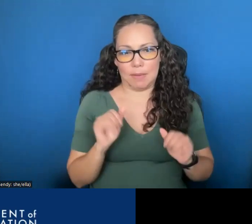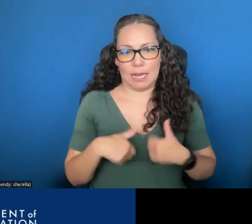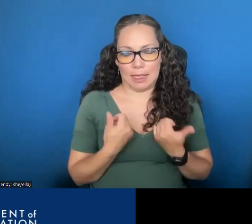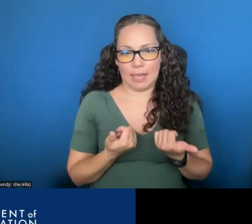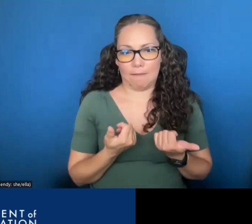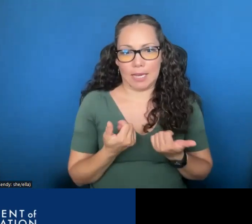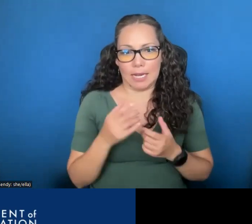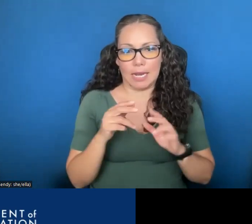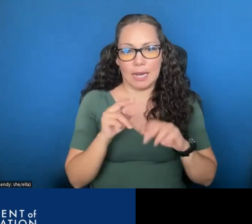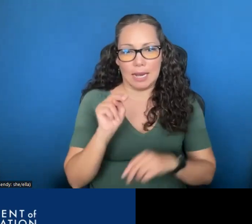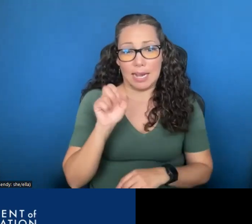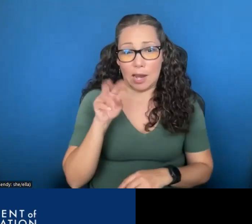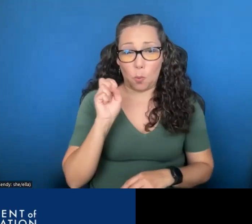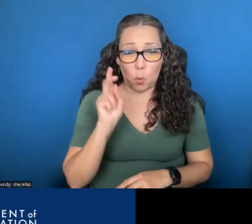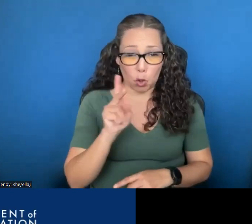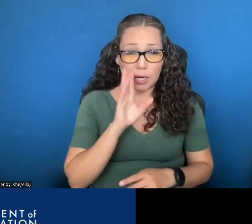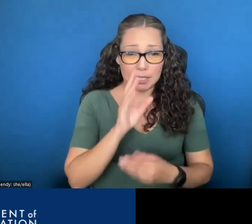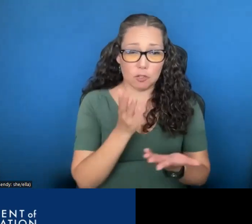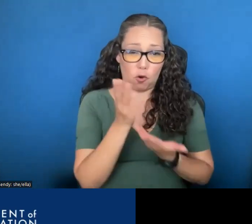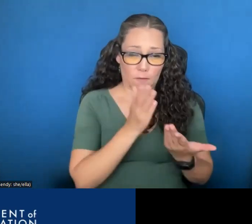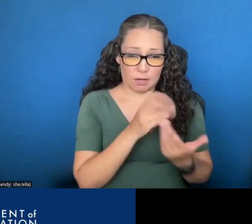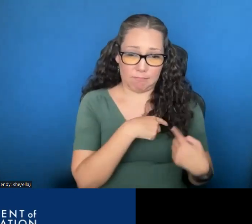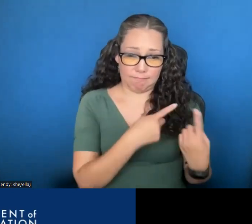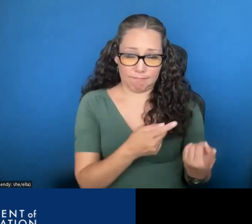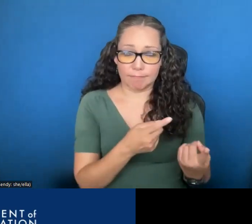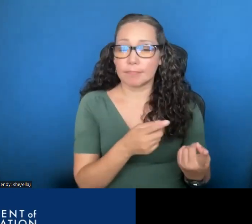also wanted to take the opportunity to talk a little bit about the collaboration that we're